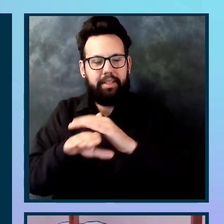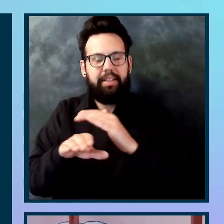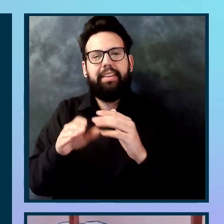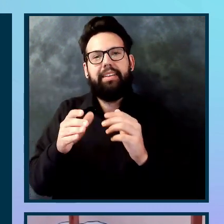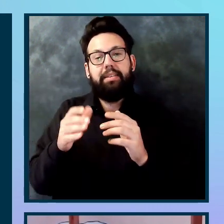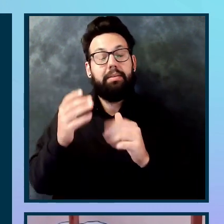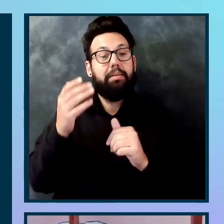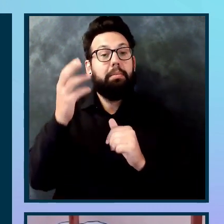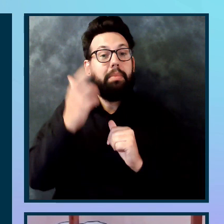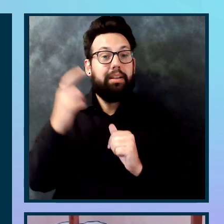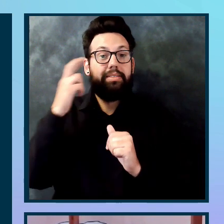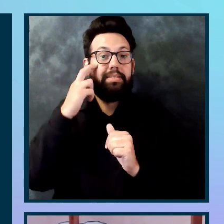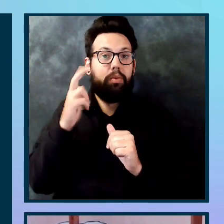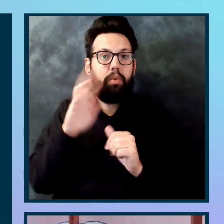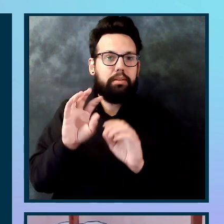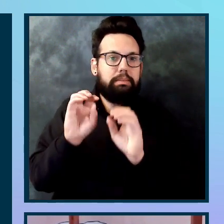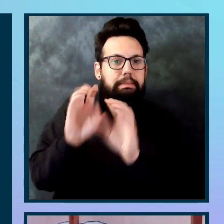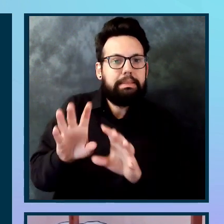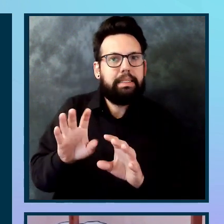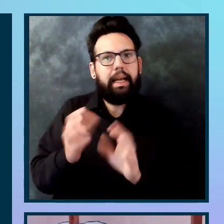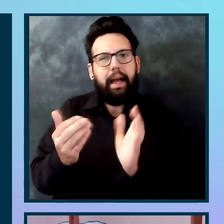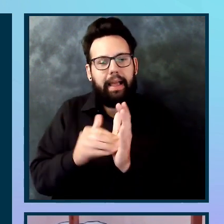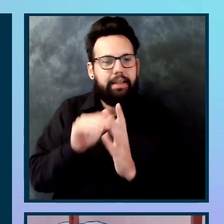for a given design when it comes to accessibility,